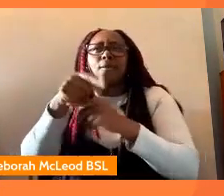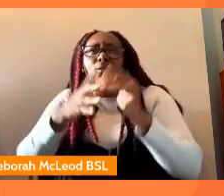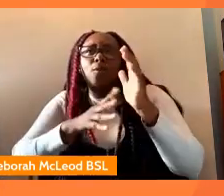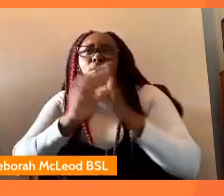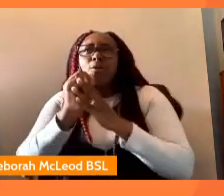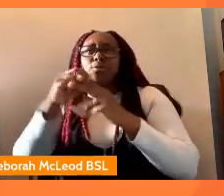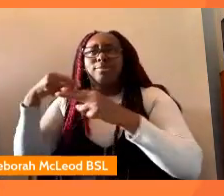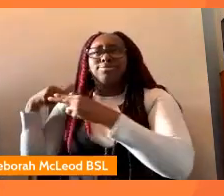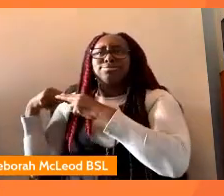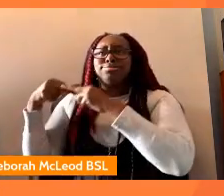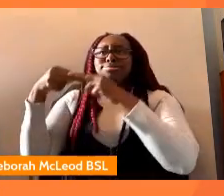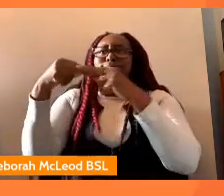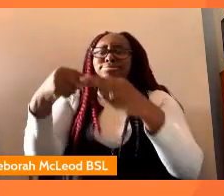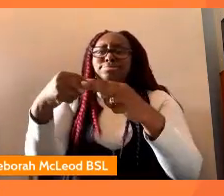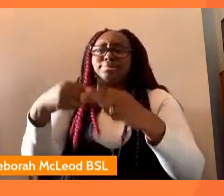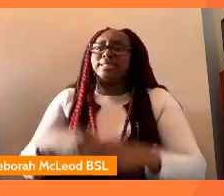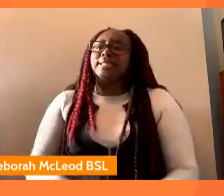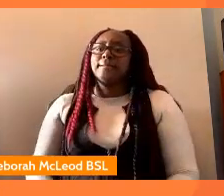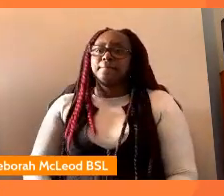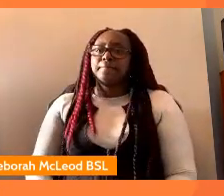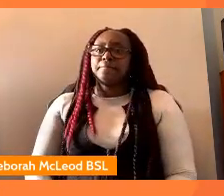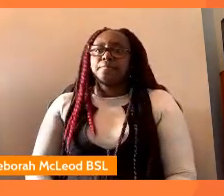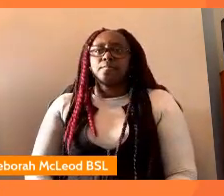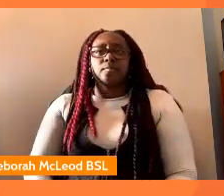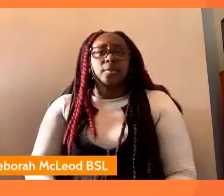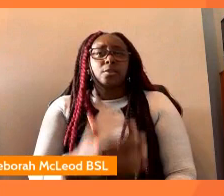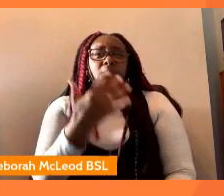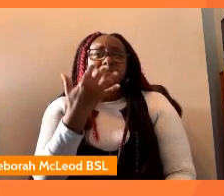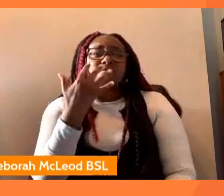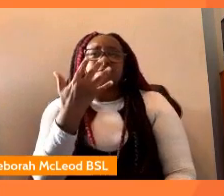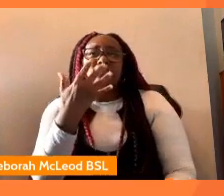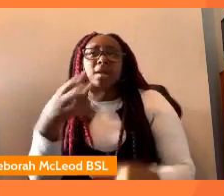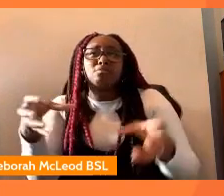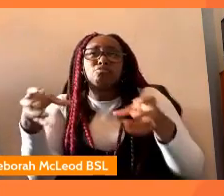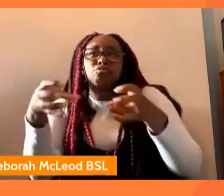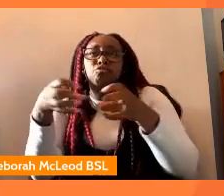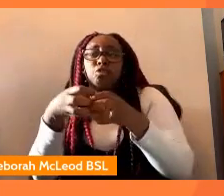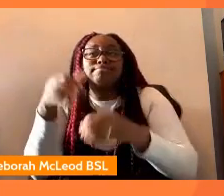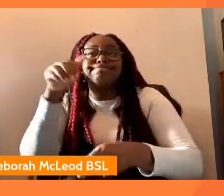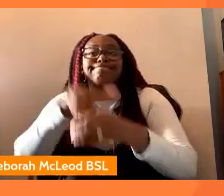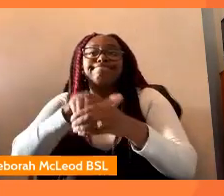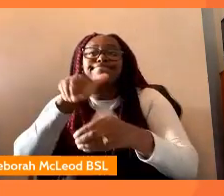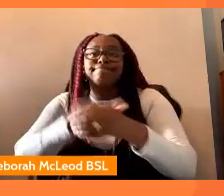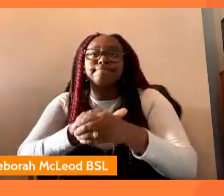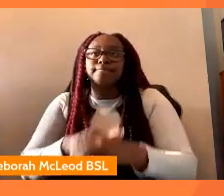And there were five engagement partners who came on board and they were